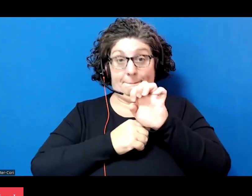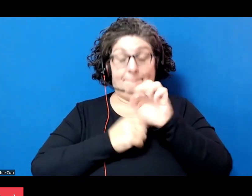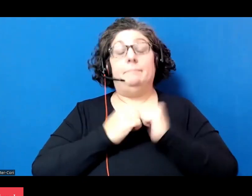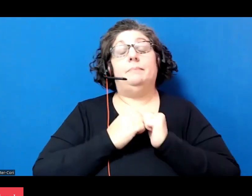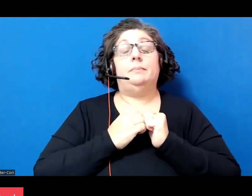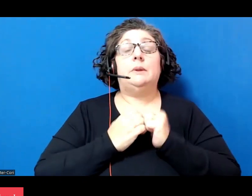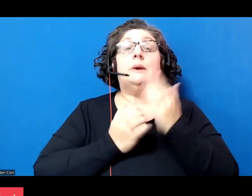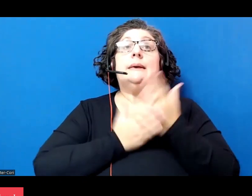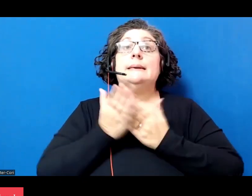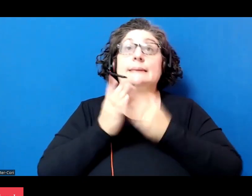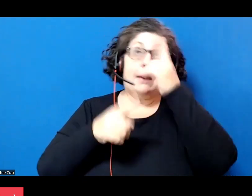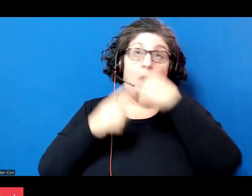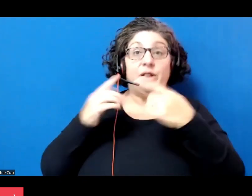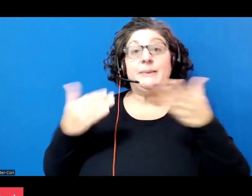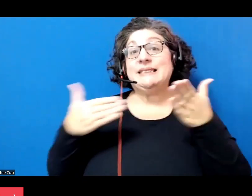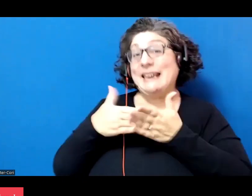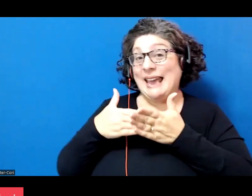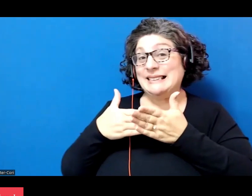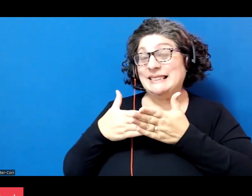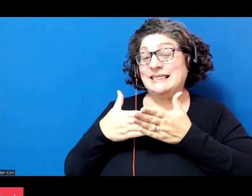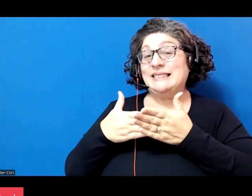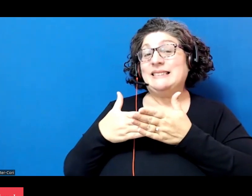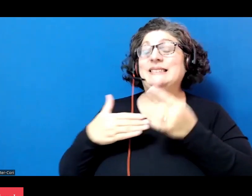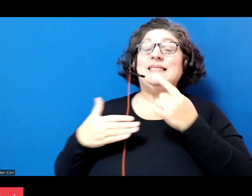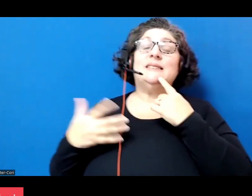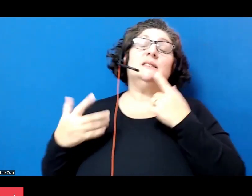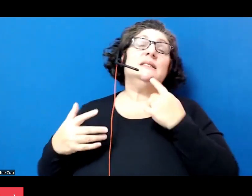Some of the arguments against the statute tried to raise the fact that this has nothing